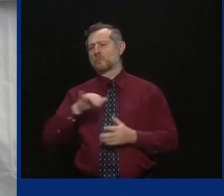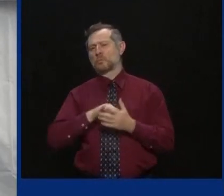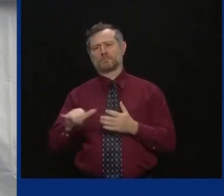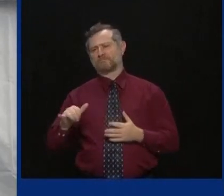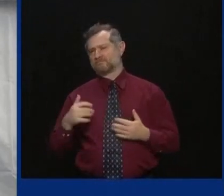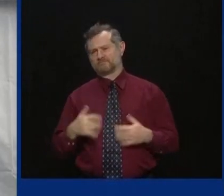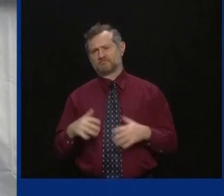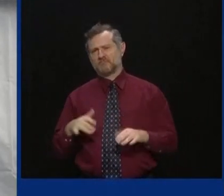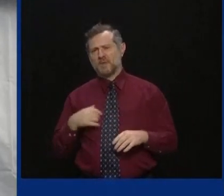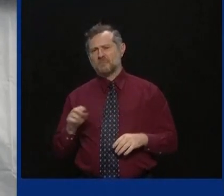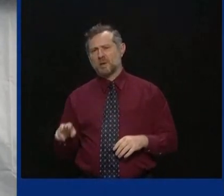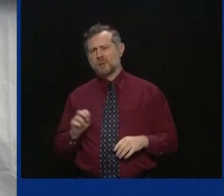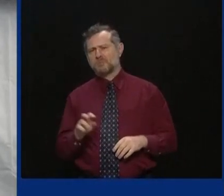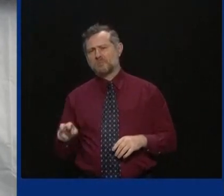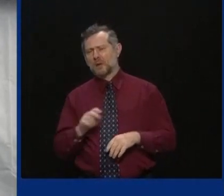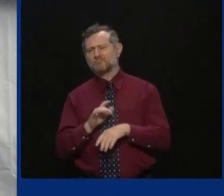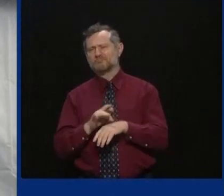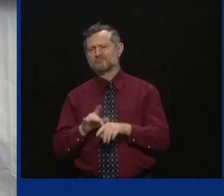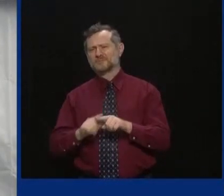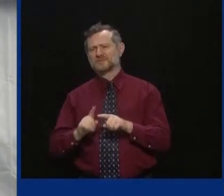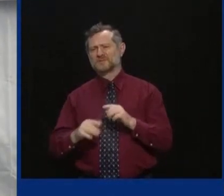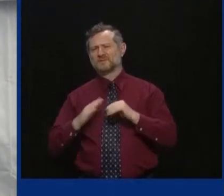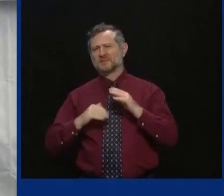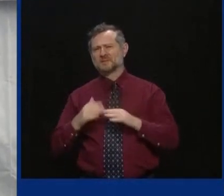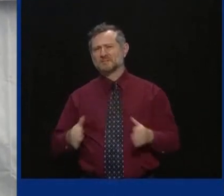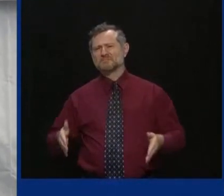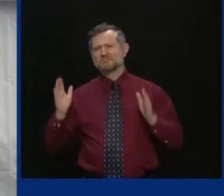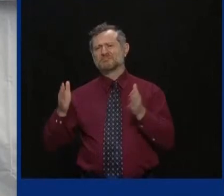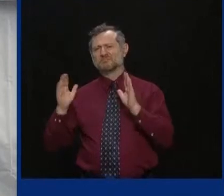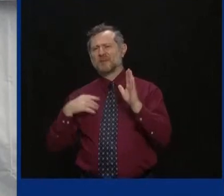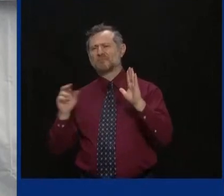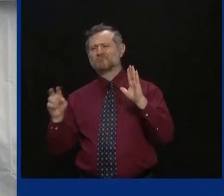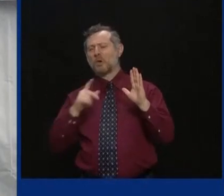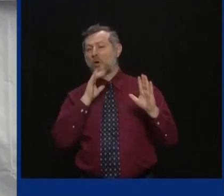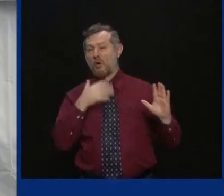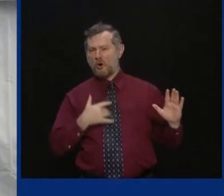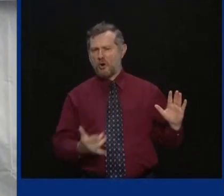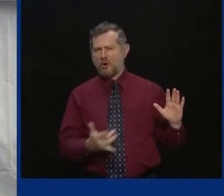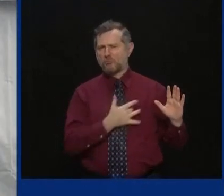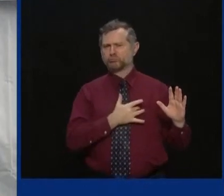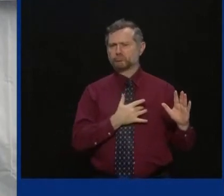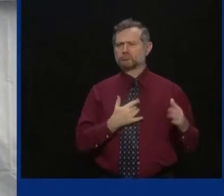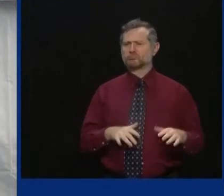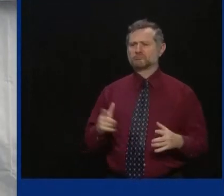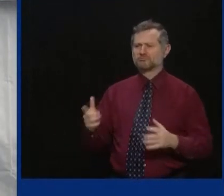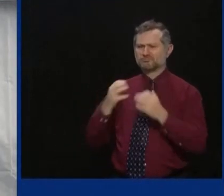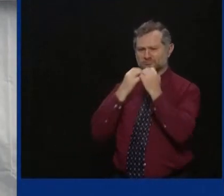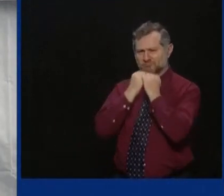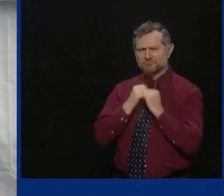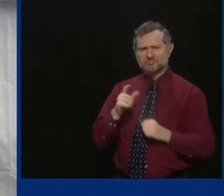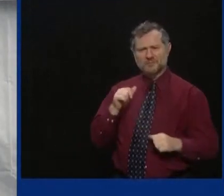INTRODUCE HENRY MUNOZ AND THANK HIM FOR BRINGING THE SERVICES HERE AND ALL ACROSS THE STATE.